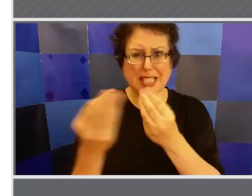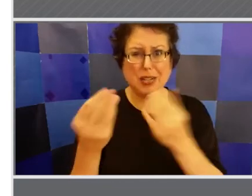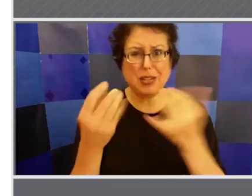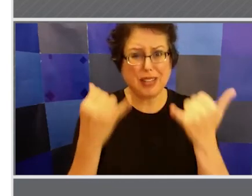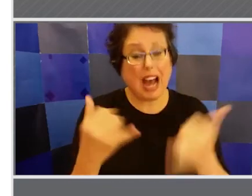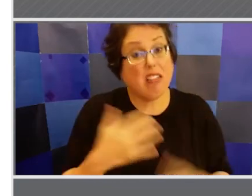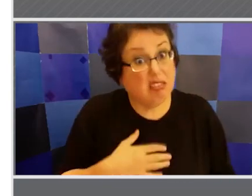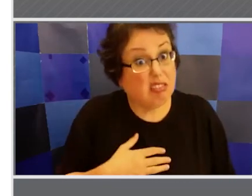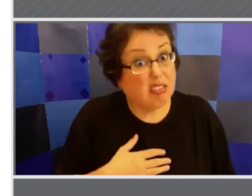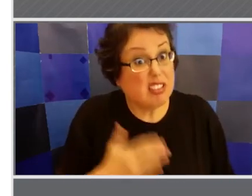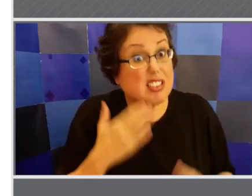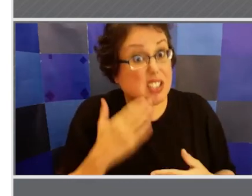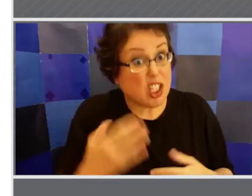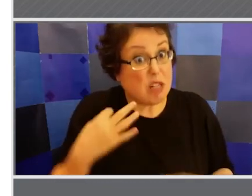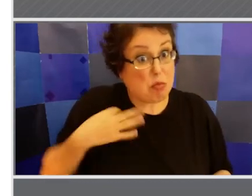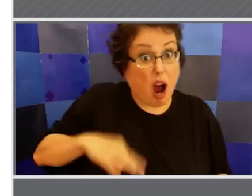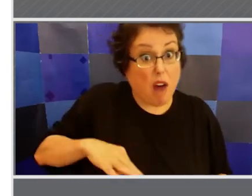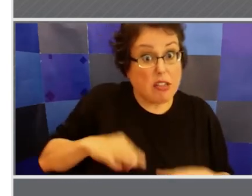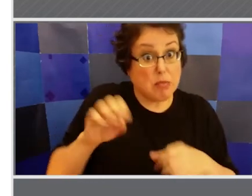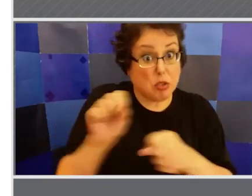pretty profitable for contractors.